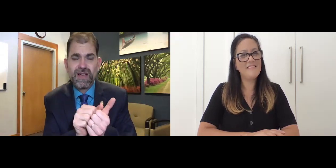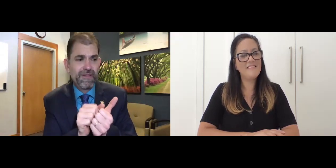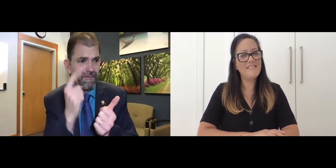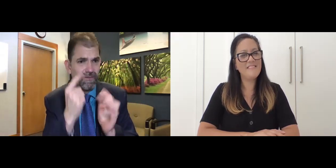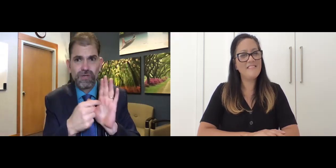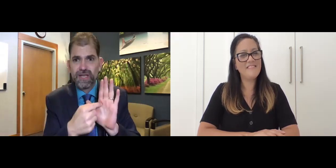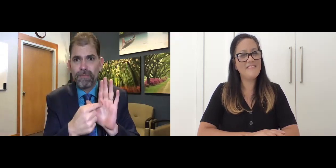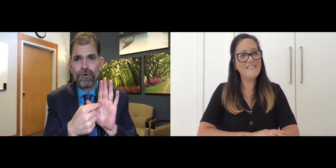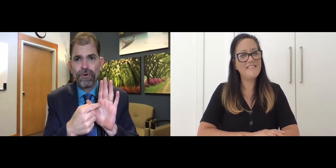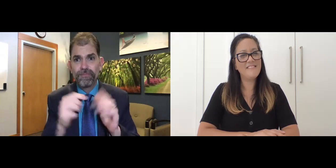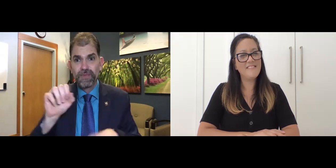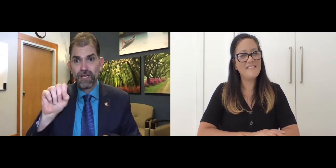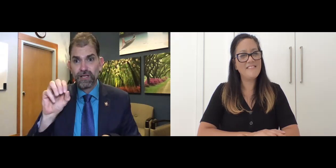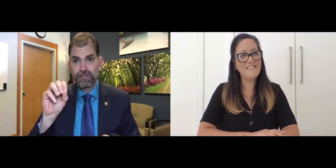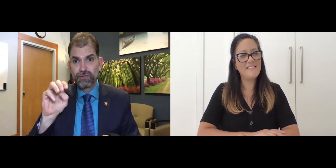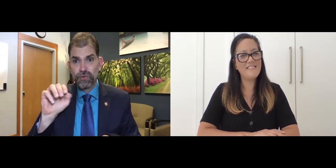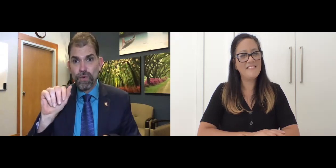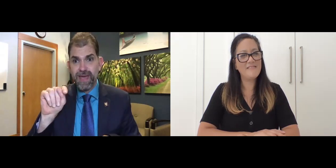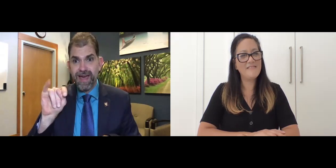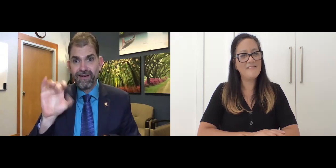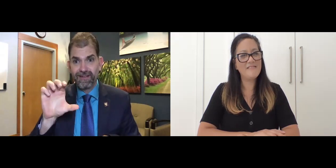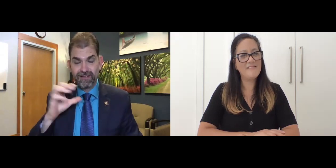That might be different than what you might see